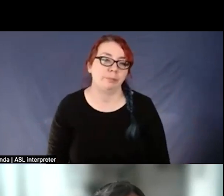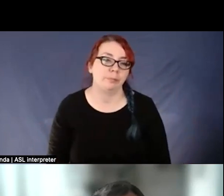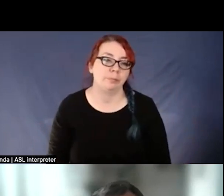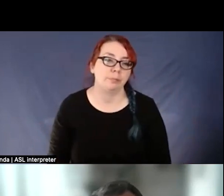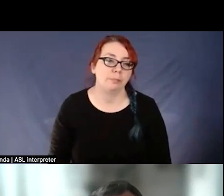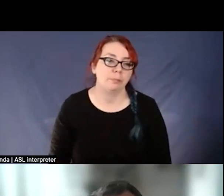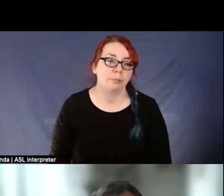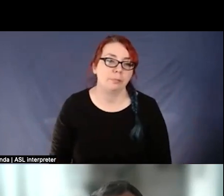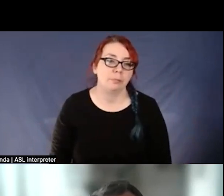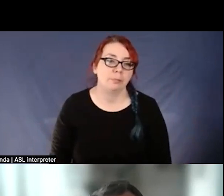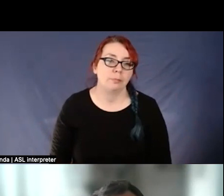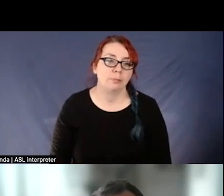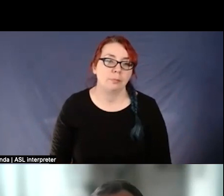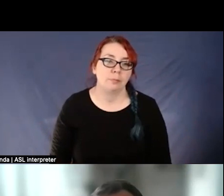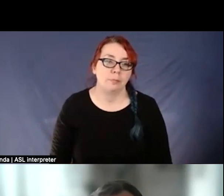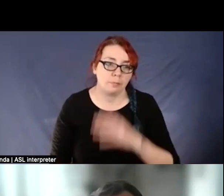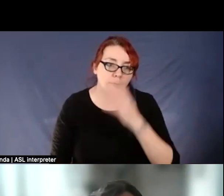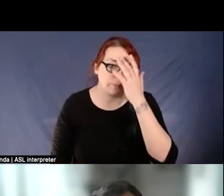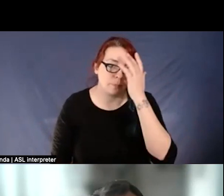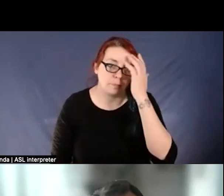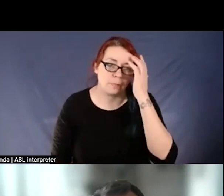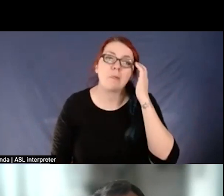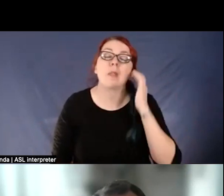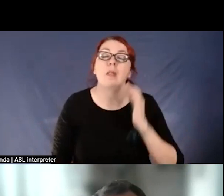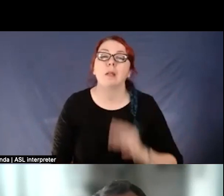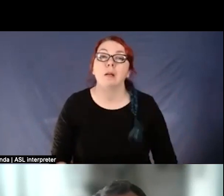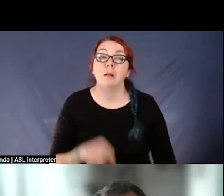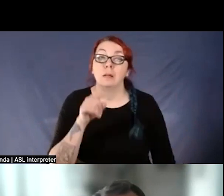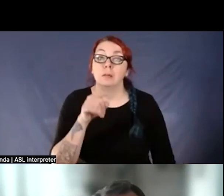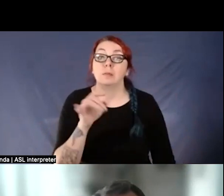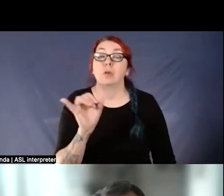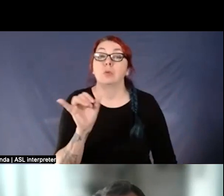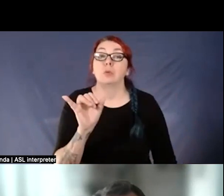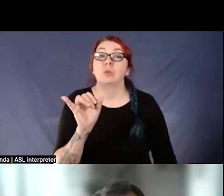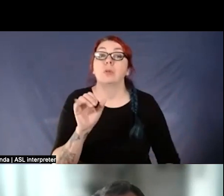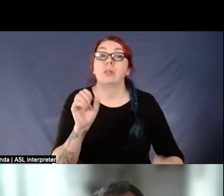You can also, instead of adding shortcuts to OneDrive, you can open it right up in